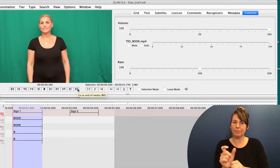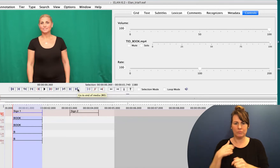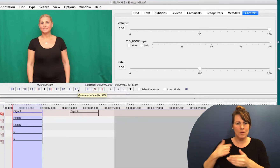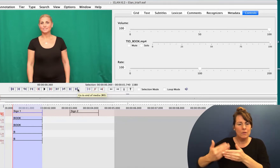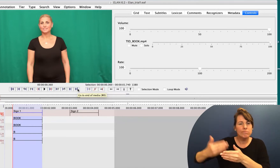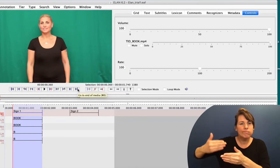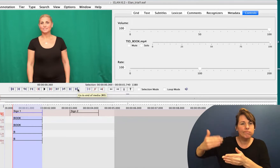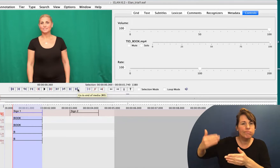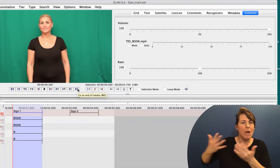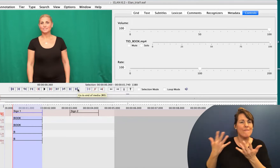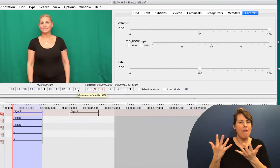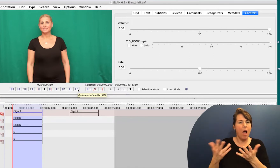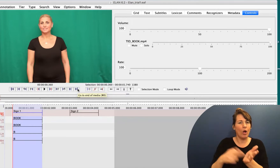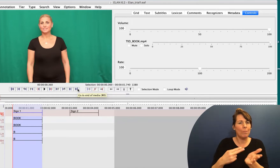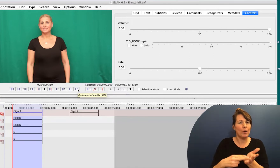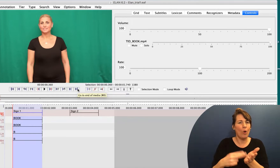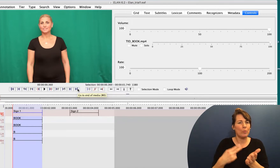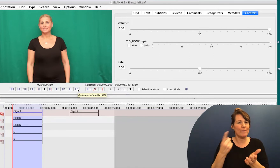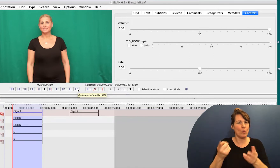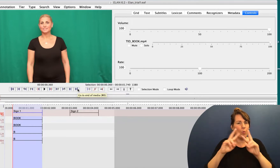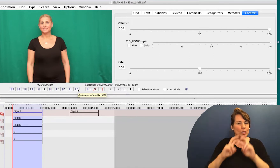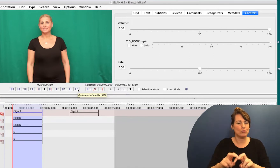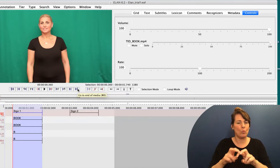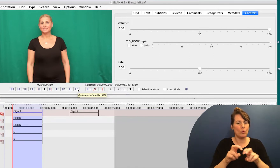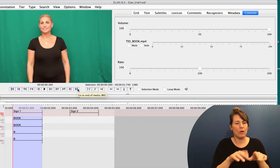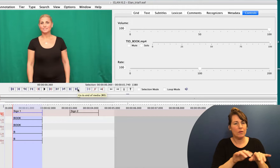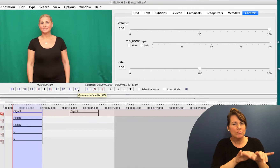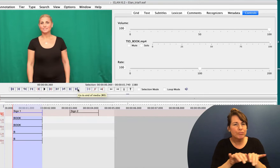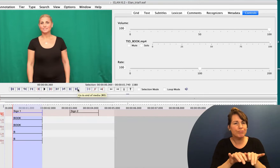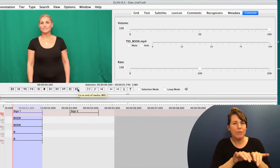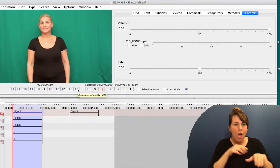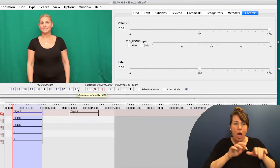But for certain type of information, for example, location information,